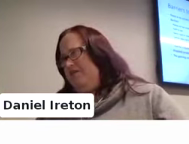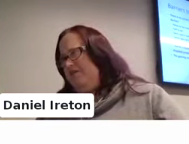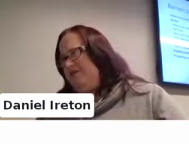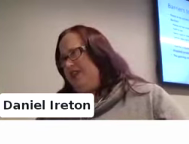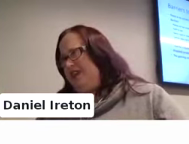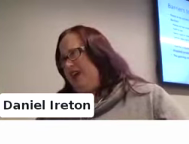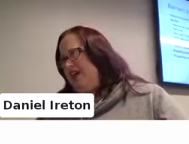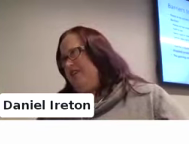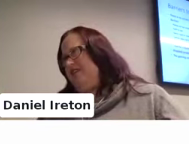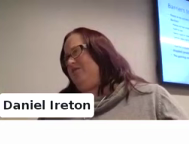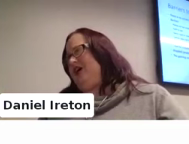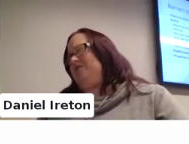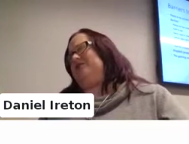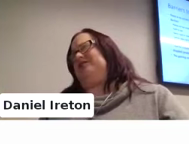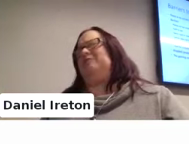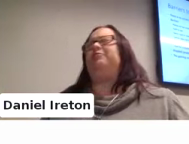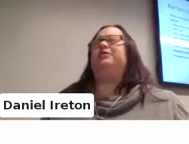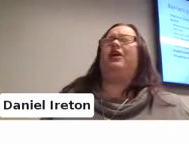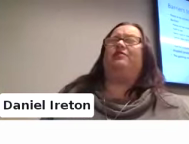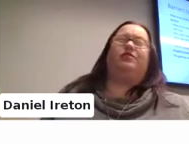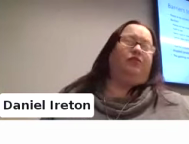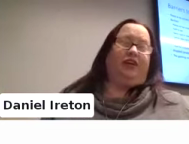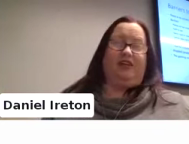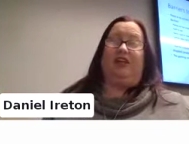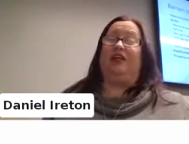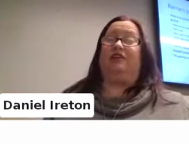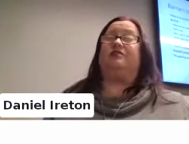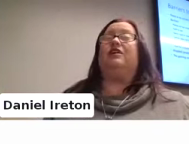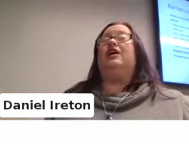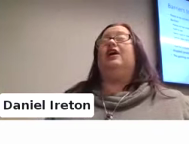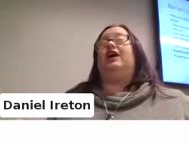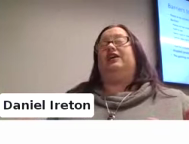I could be could showing my hand when I think is not. That can alcohol challenge.